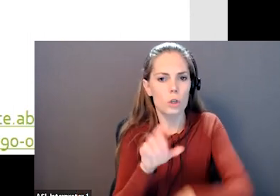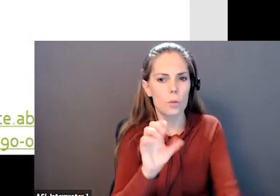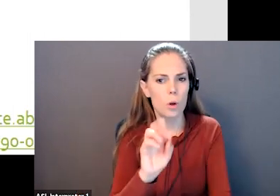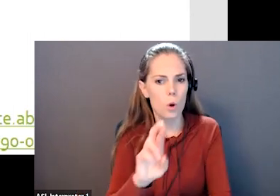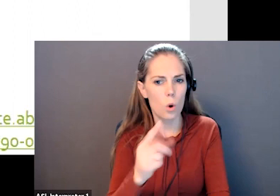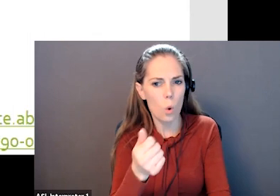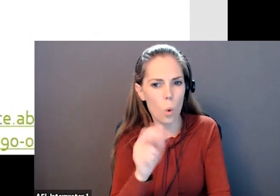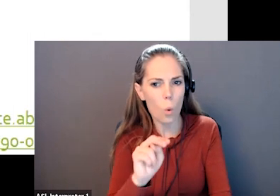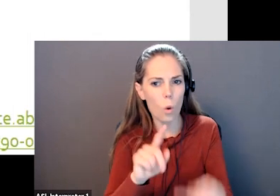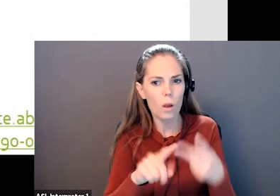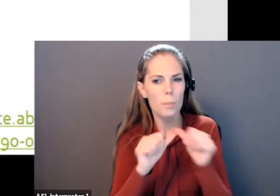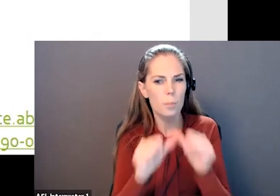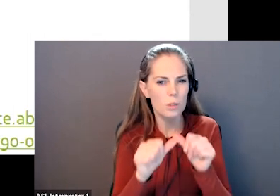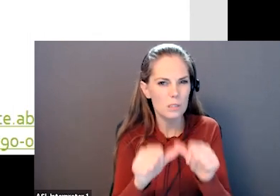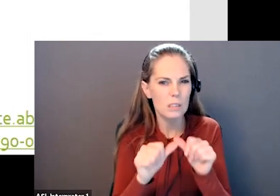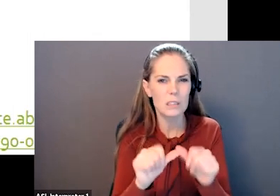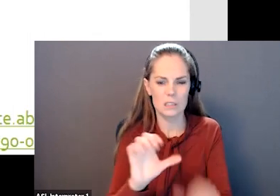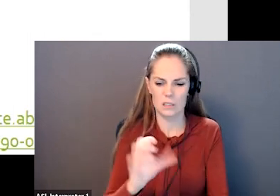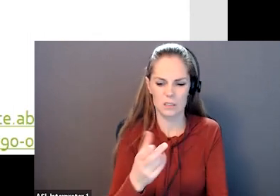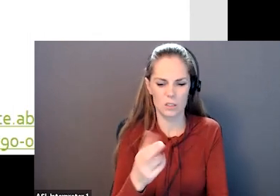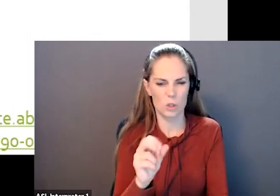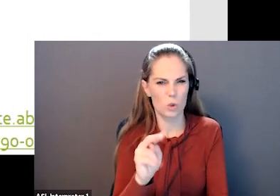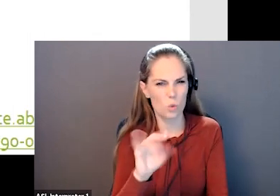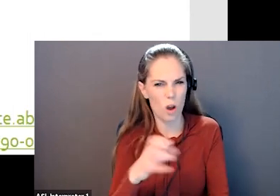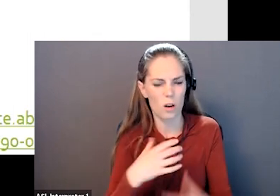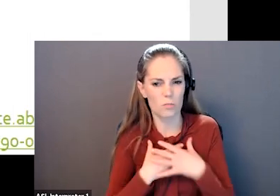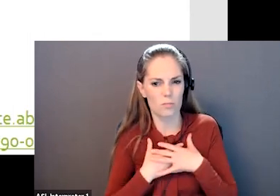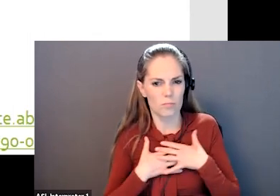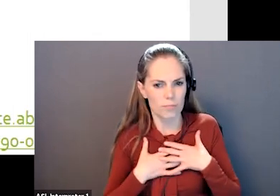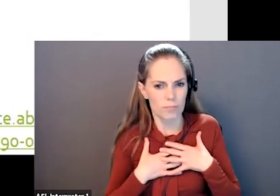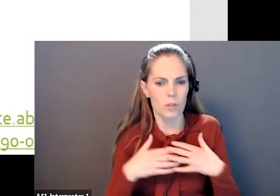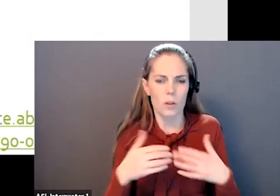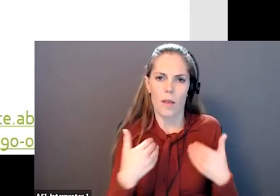unique underlying causes or biological mechanisms. Ultimately further research